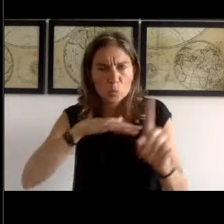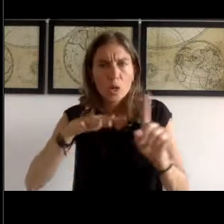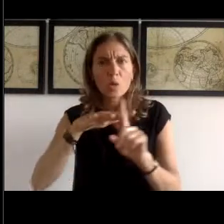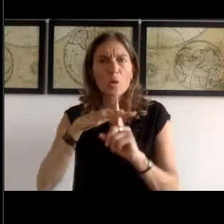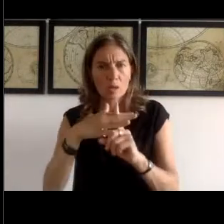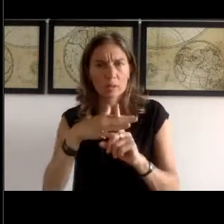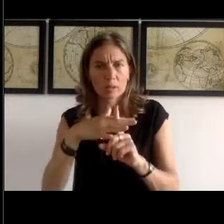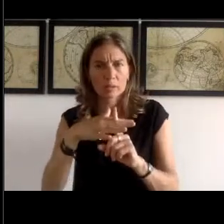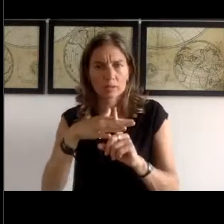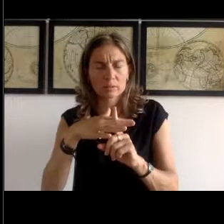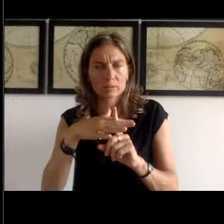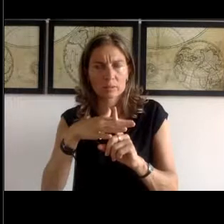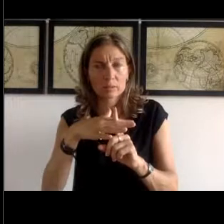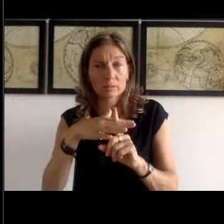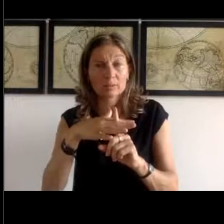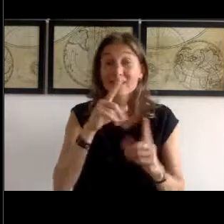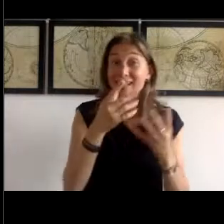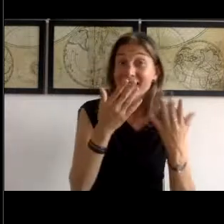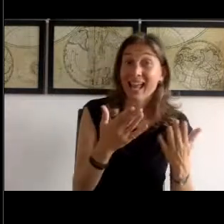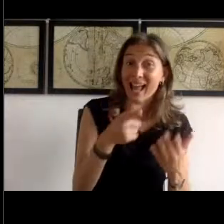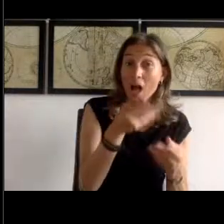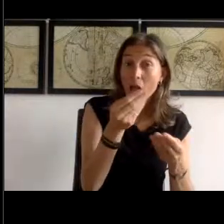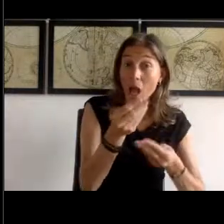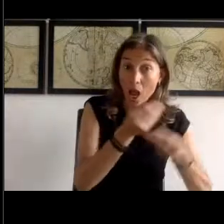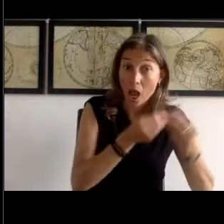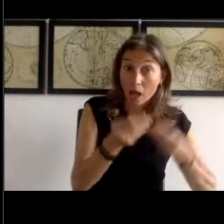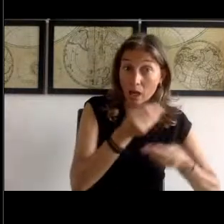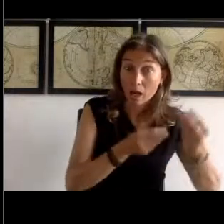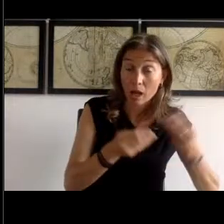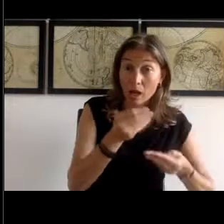I'm going to ask the first part. The question is: